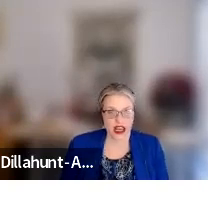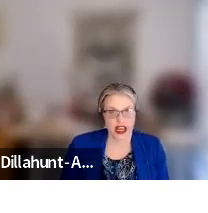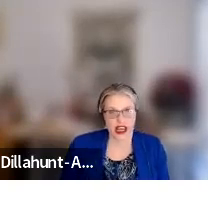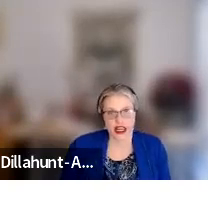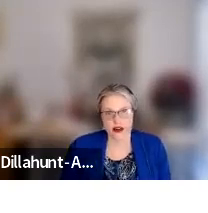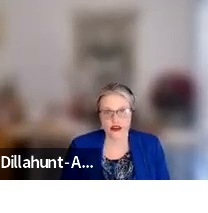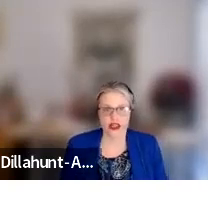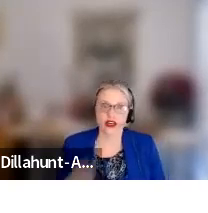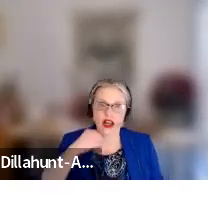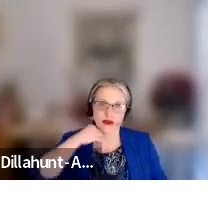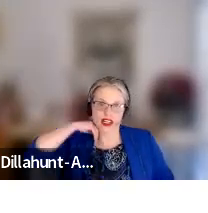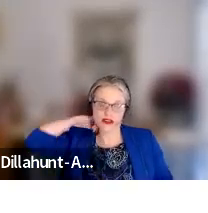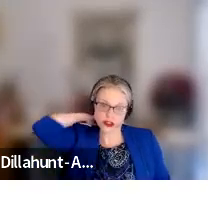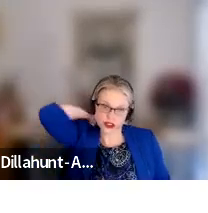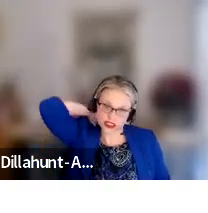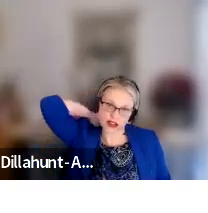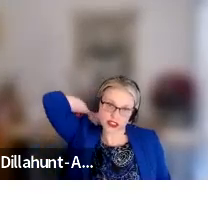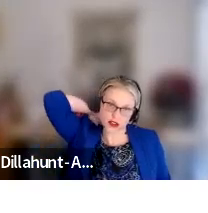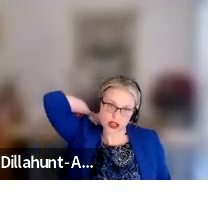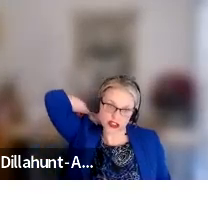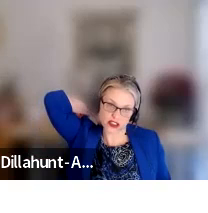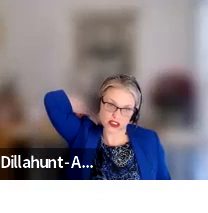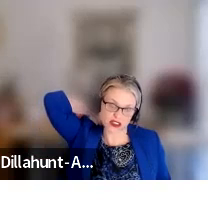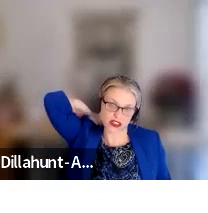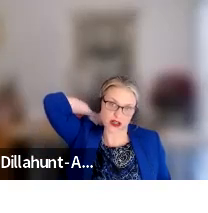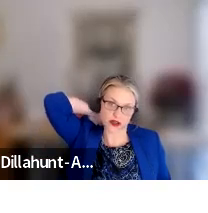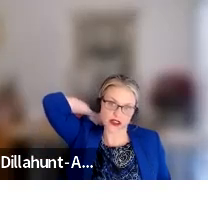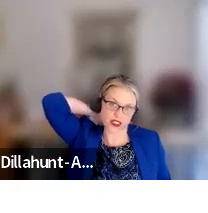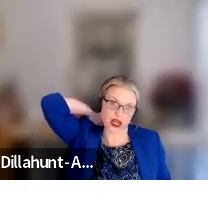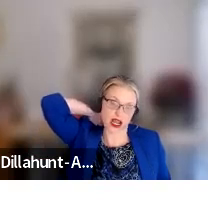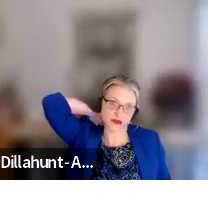And, note that an individual doesn't have to lose consciousness to sustain a TBI.